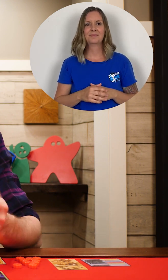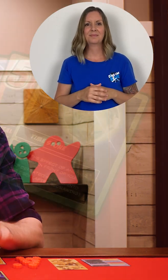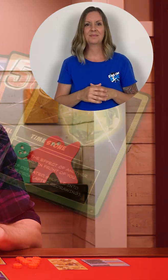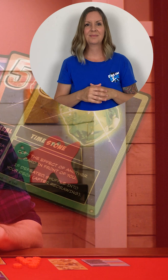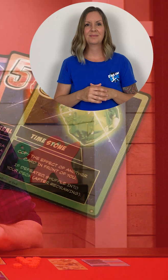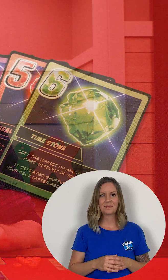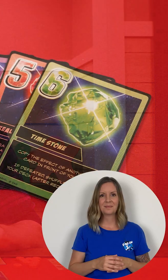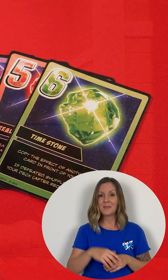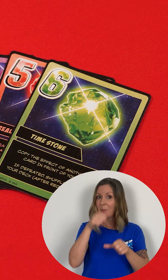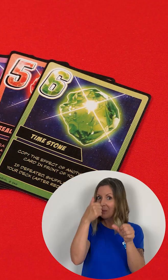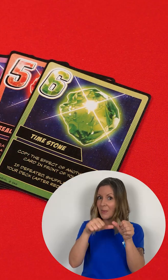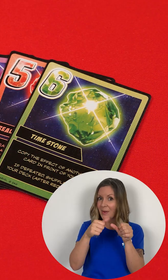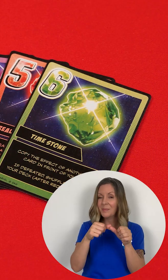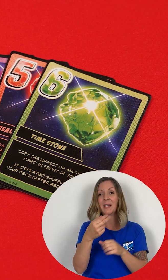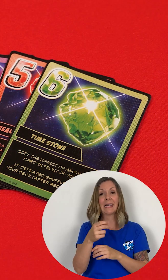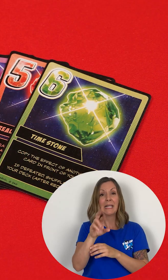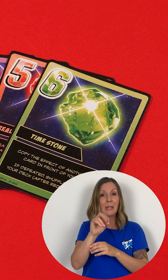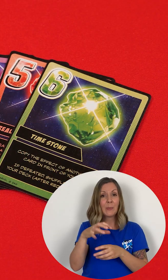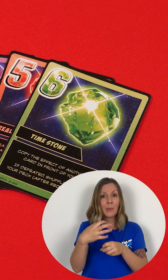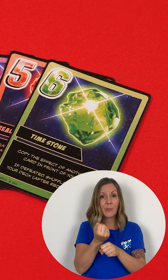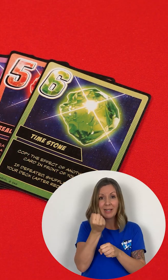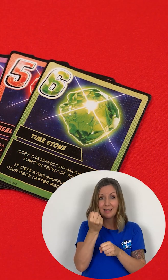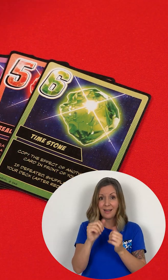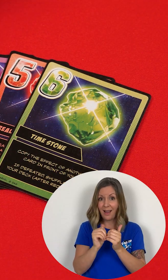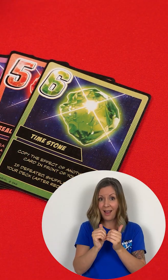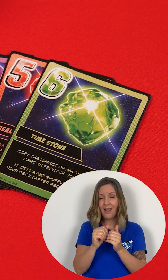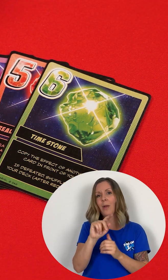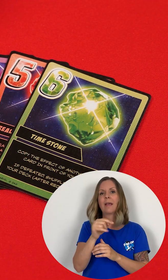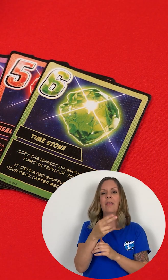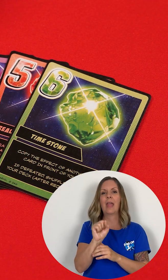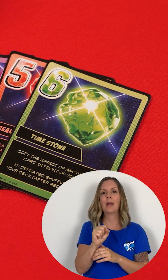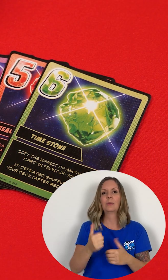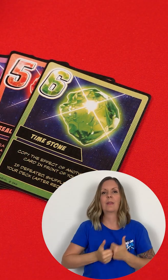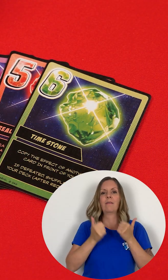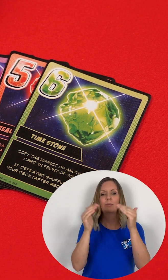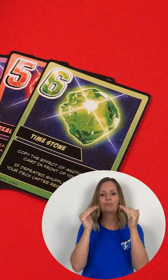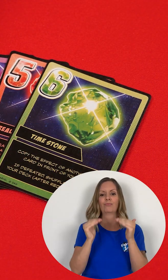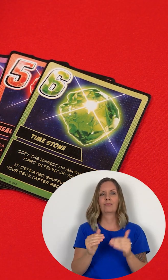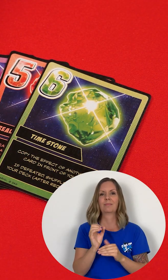and so on. And remember, the Heroes win the game if they lower Thanos’ life points to